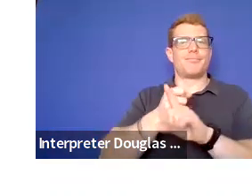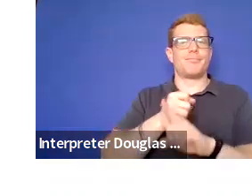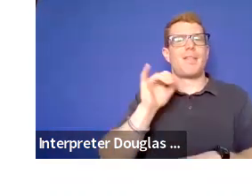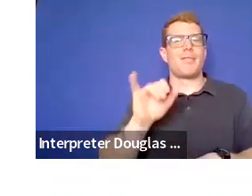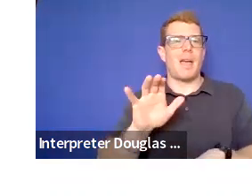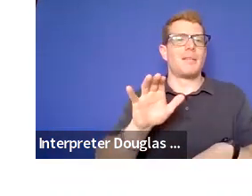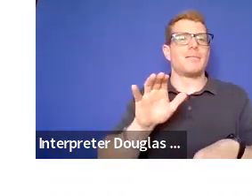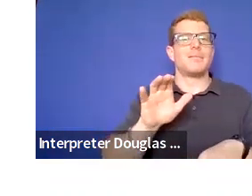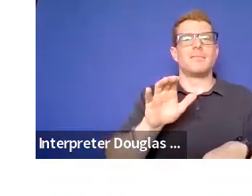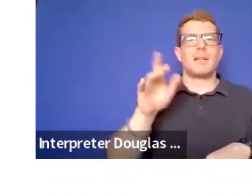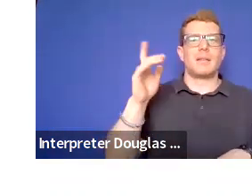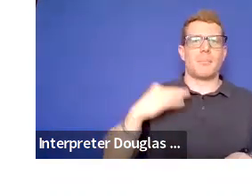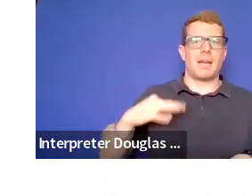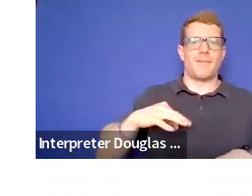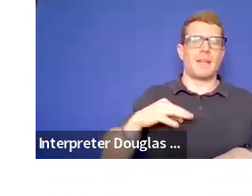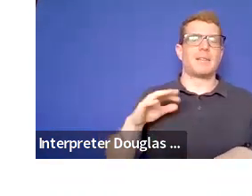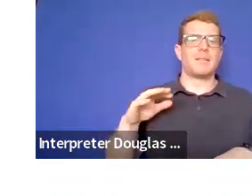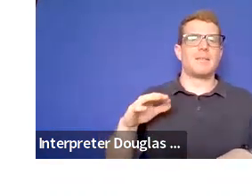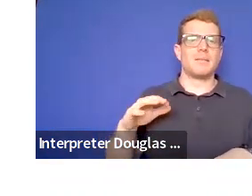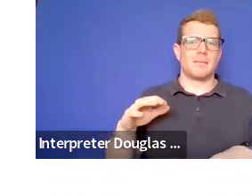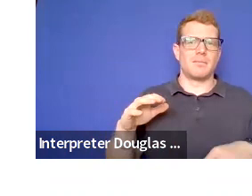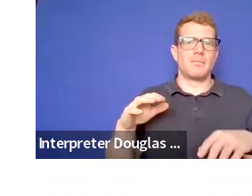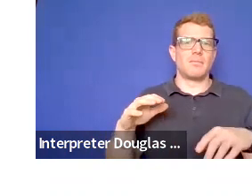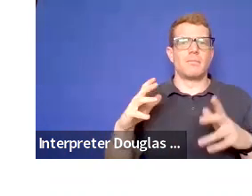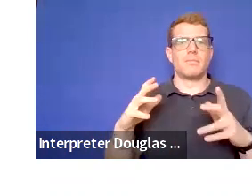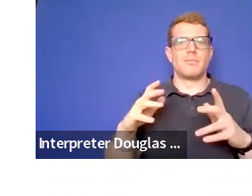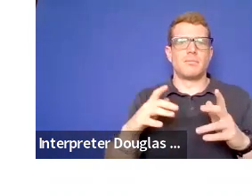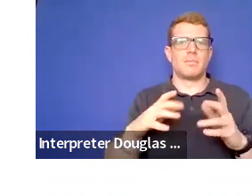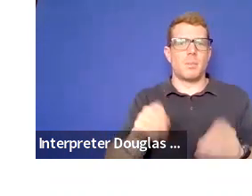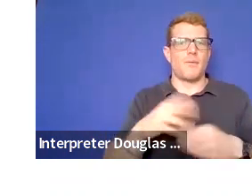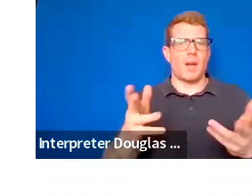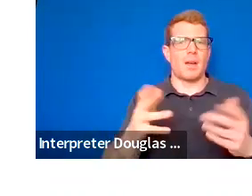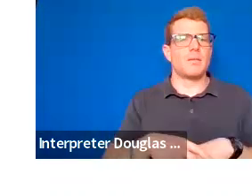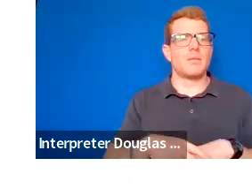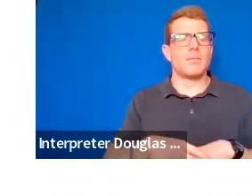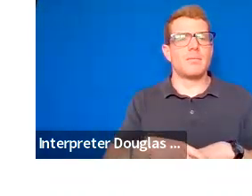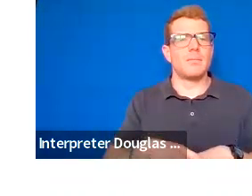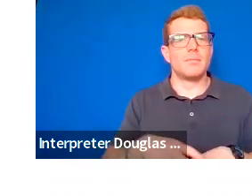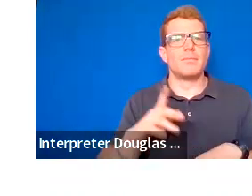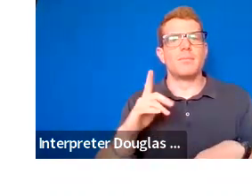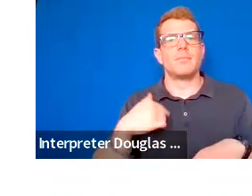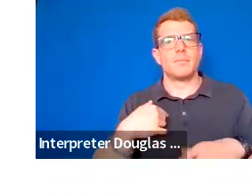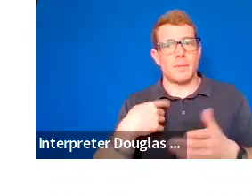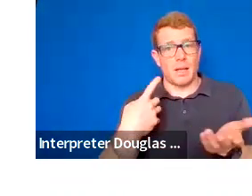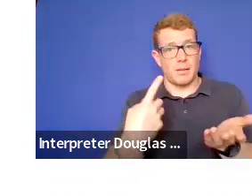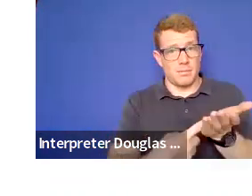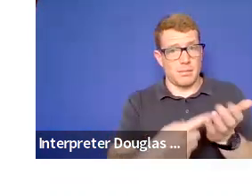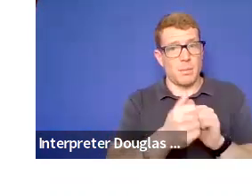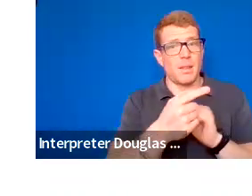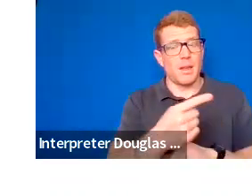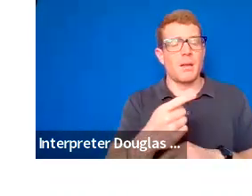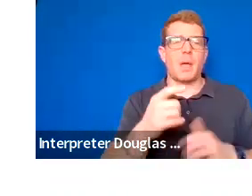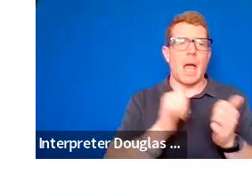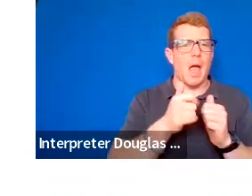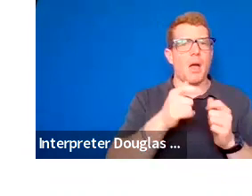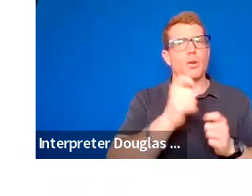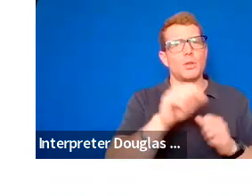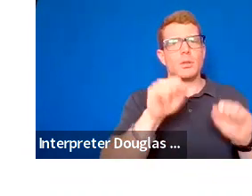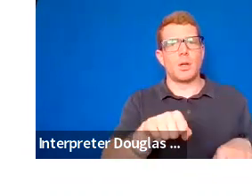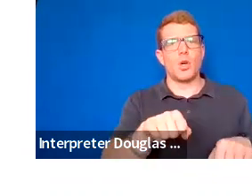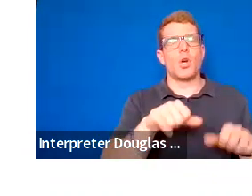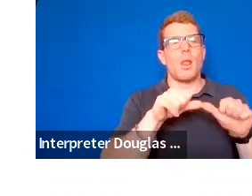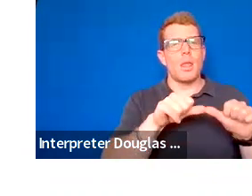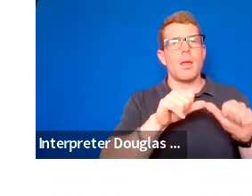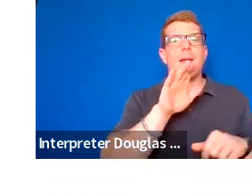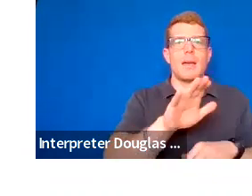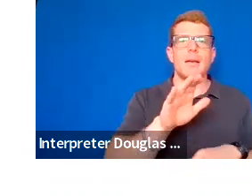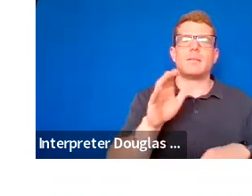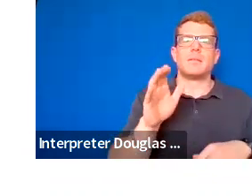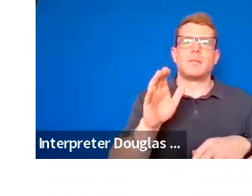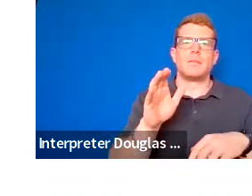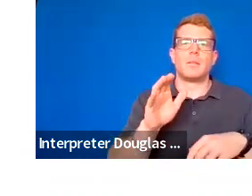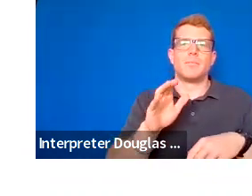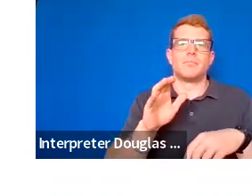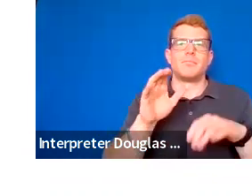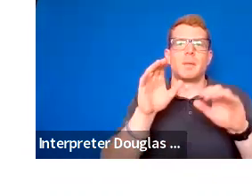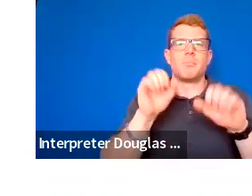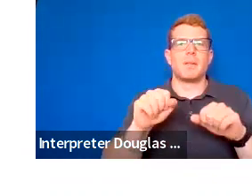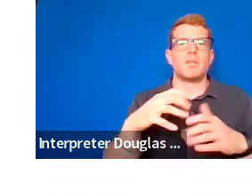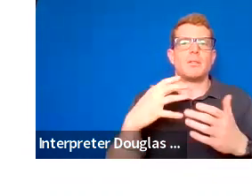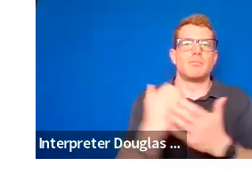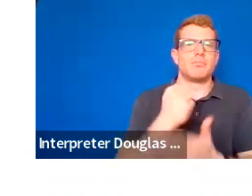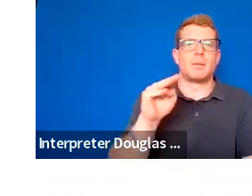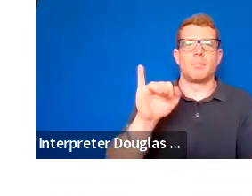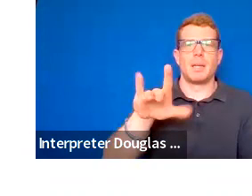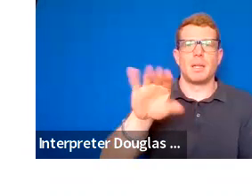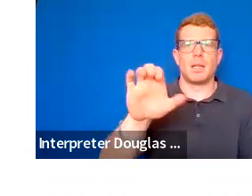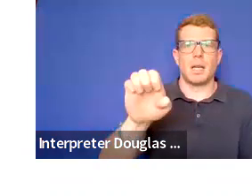I was able to explain to him that he didn't need to live with his earnings only to make this medicaid eligibility, that there were other options for healthcare coverage the specifically being individual